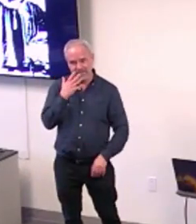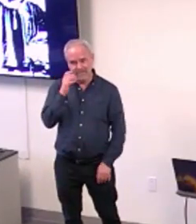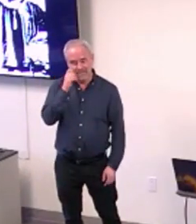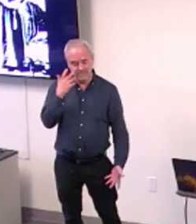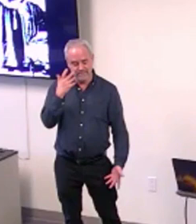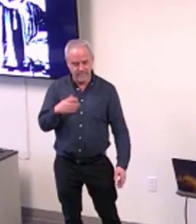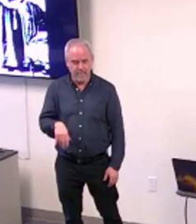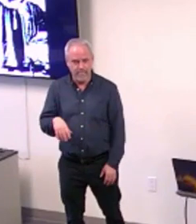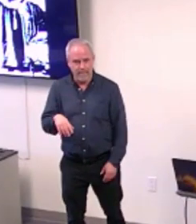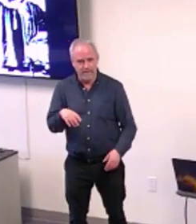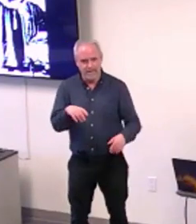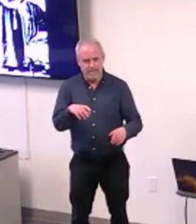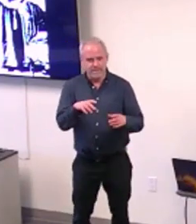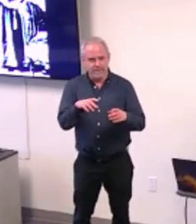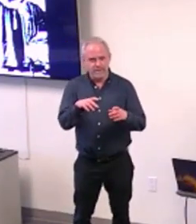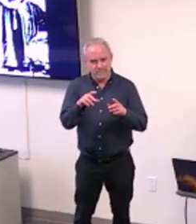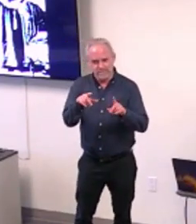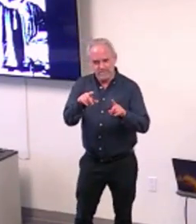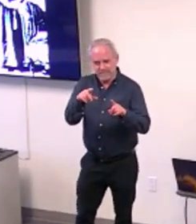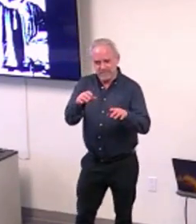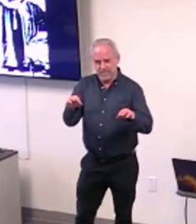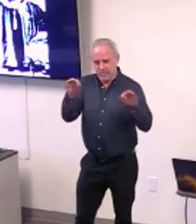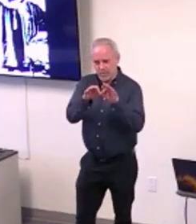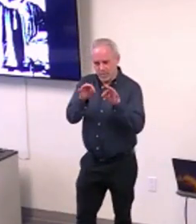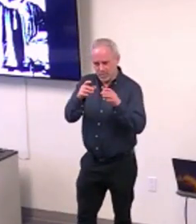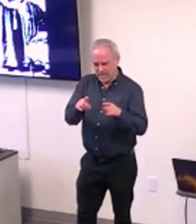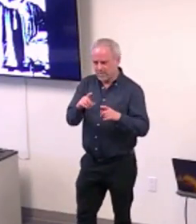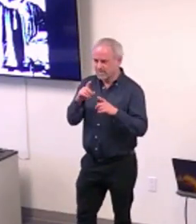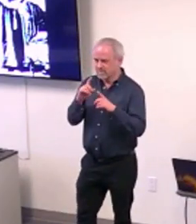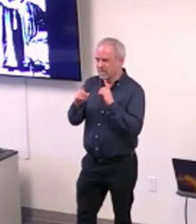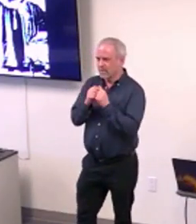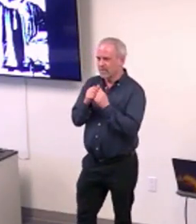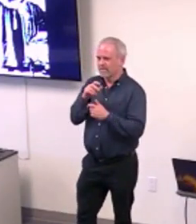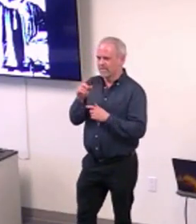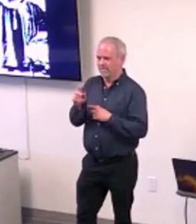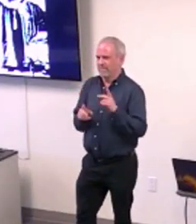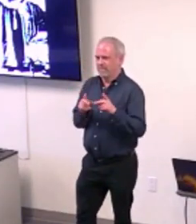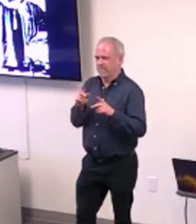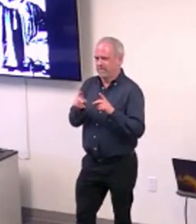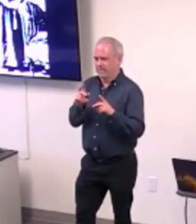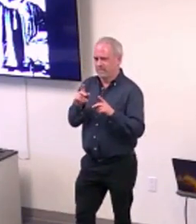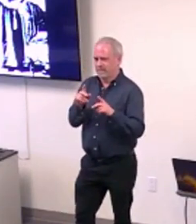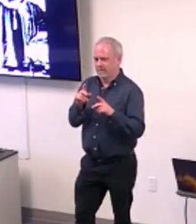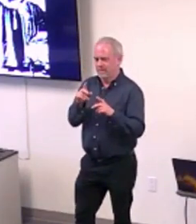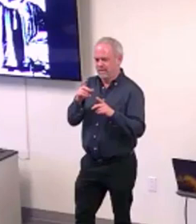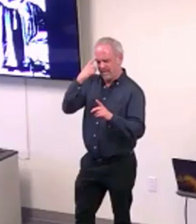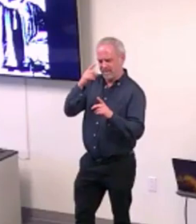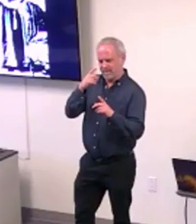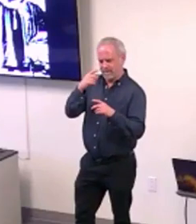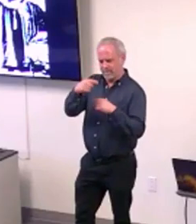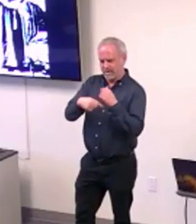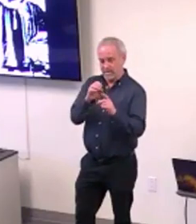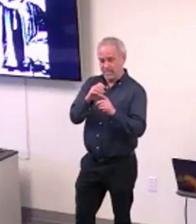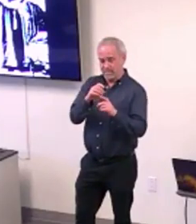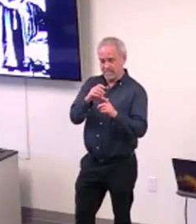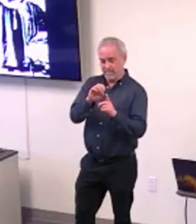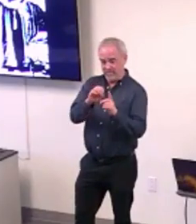So just be mindful when you're having conversations about environmental influences common across generations.